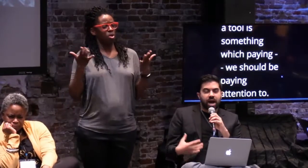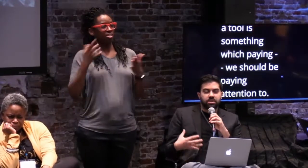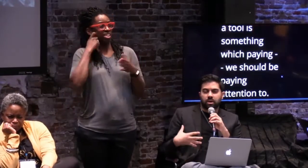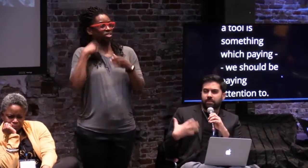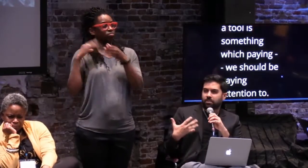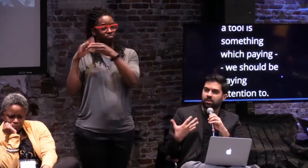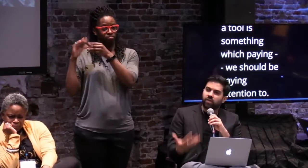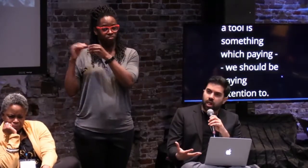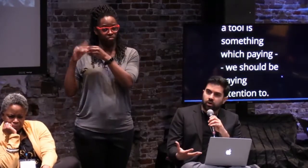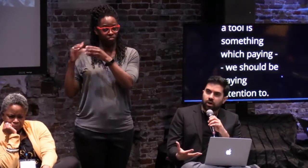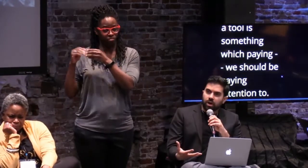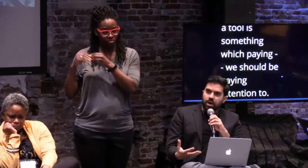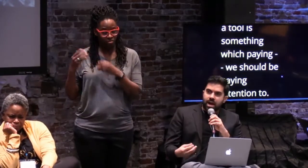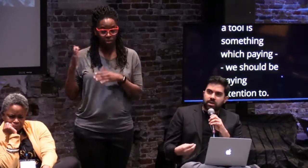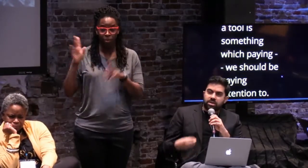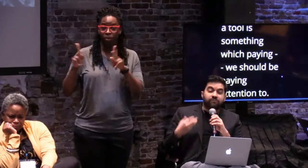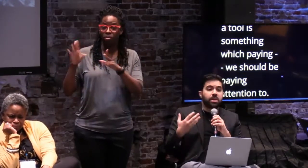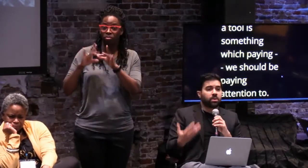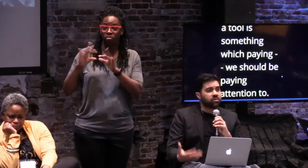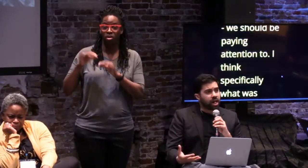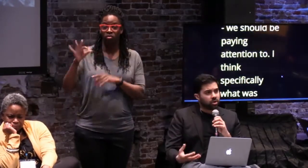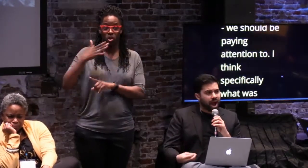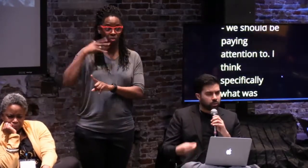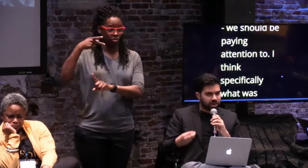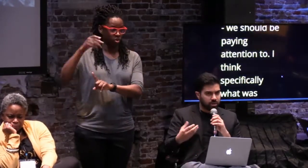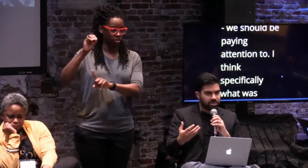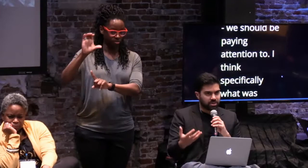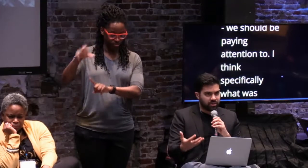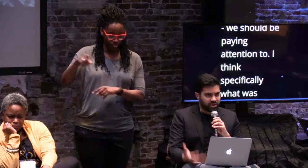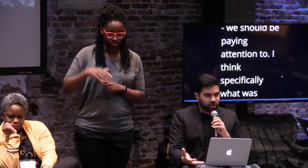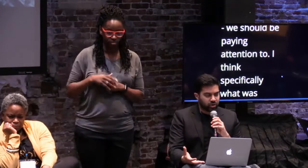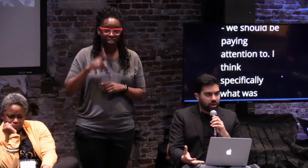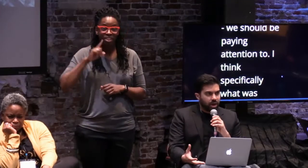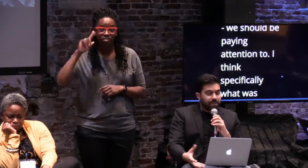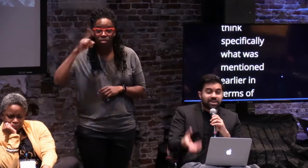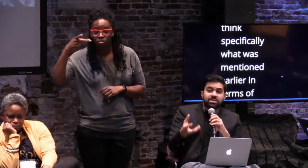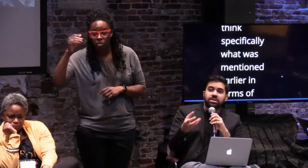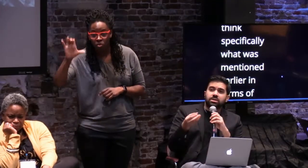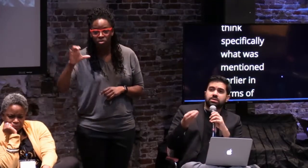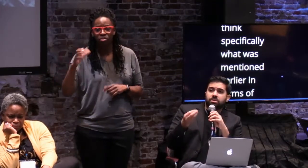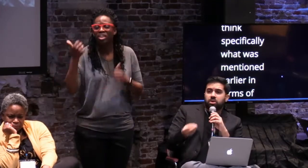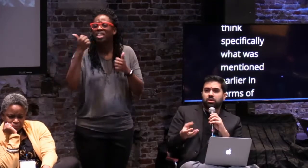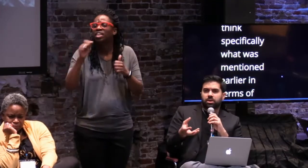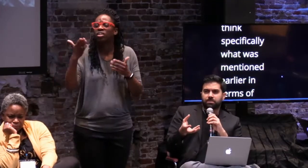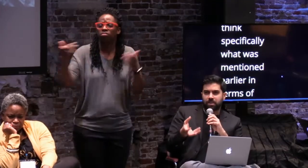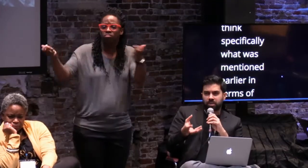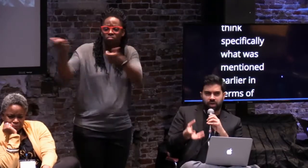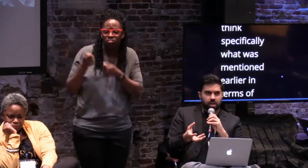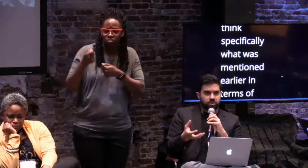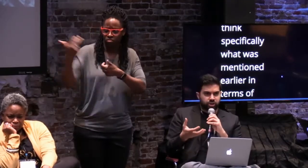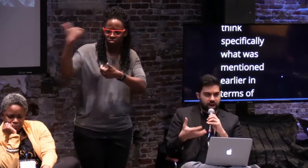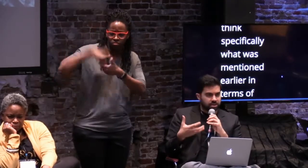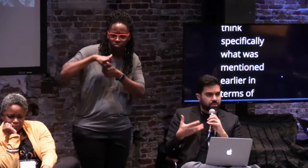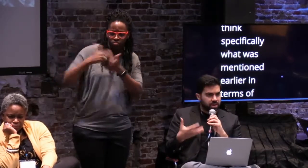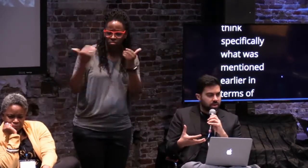that people of color and deaf people of color, how do we get them into the theater? Because these, 'cause people of color tend to be,